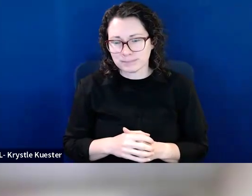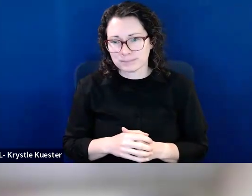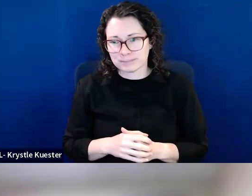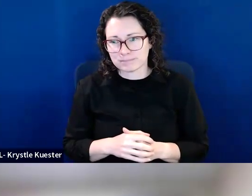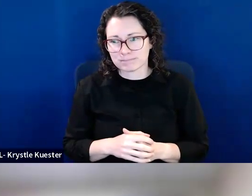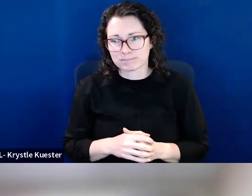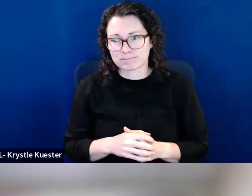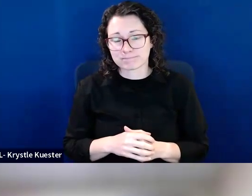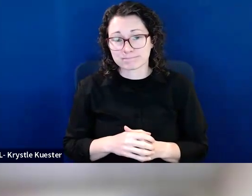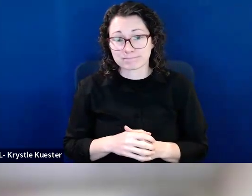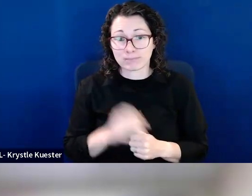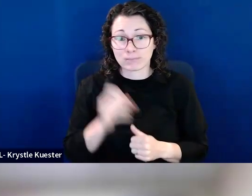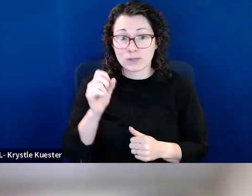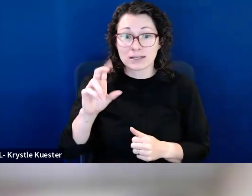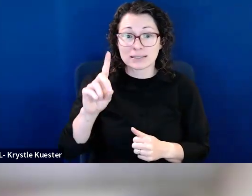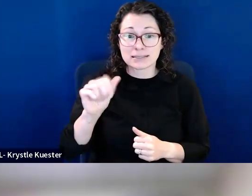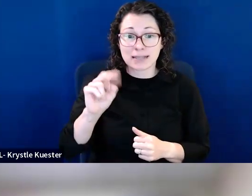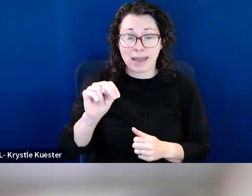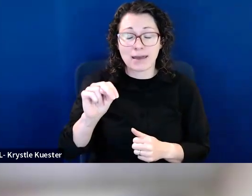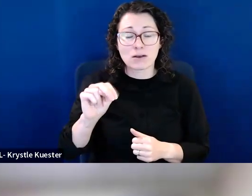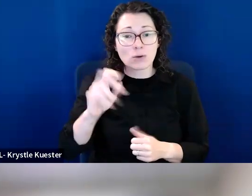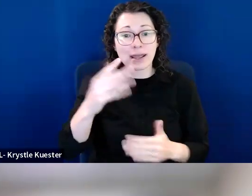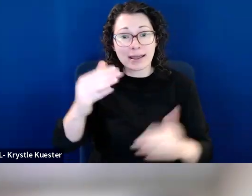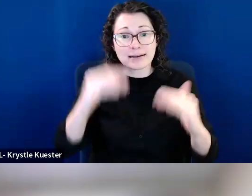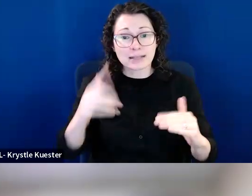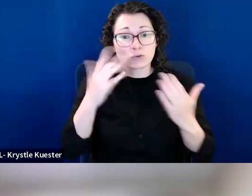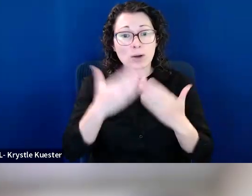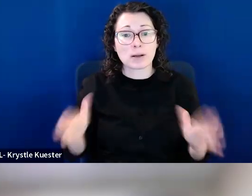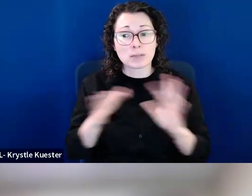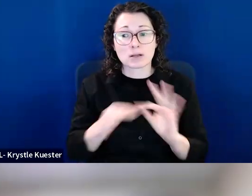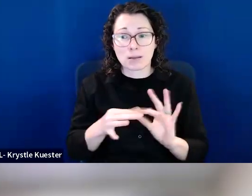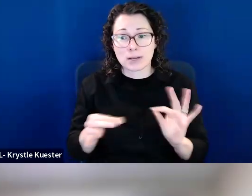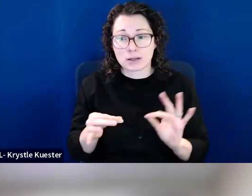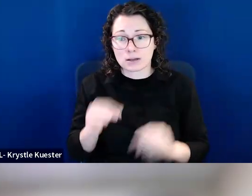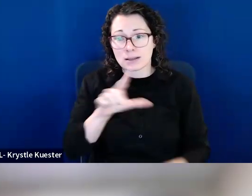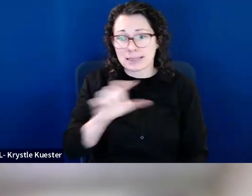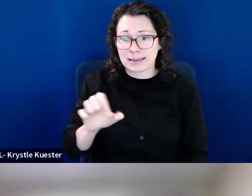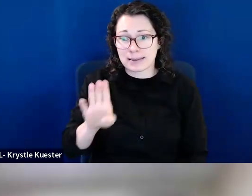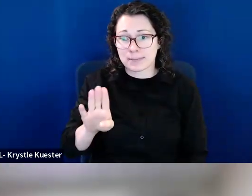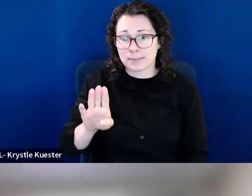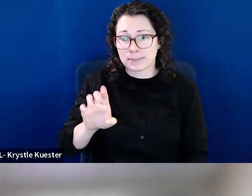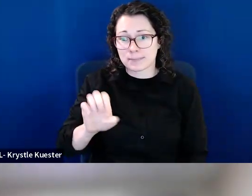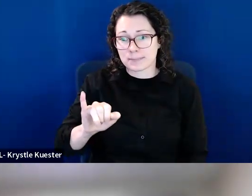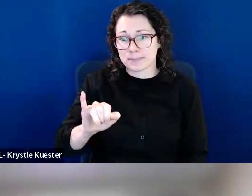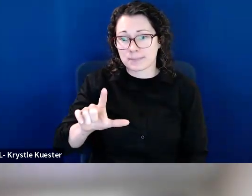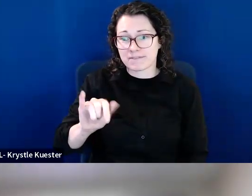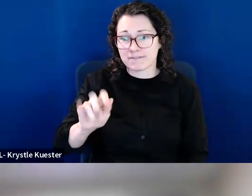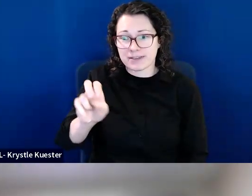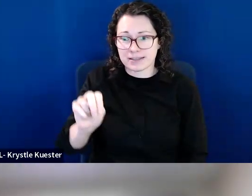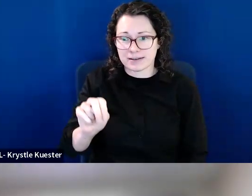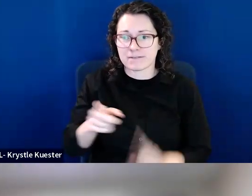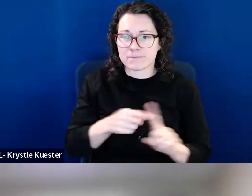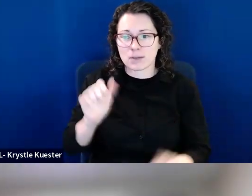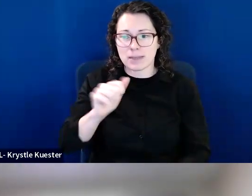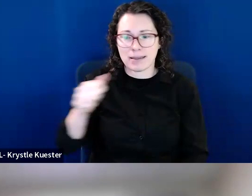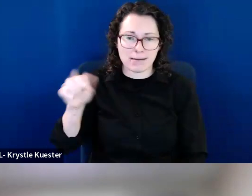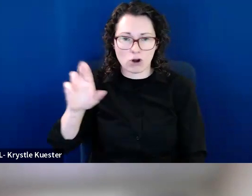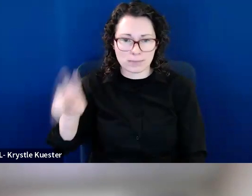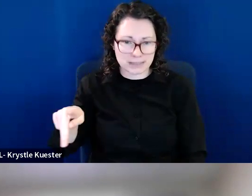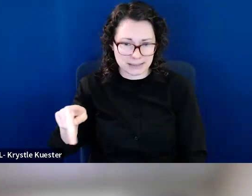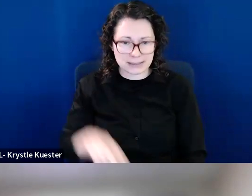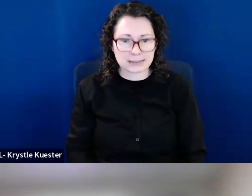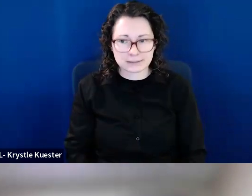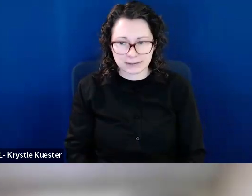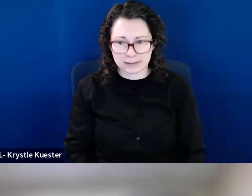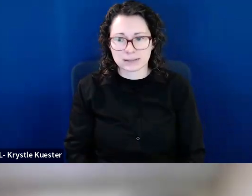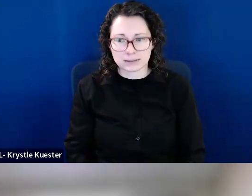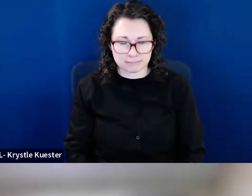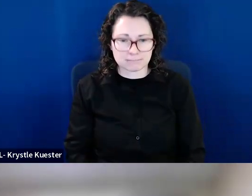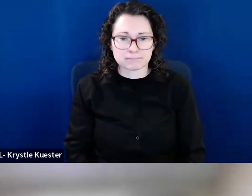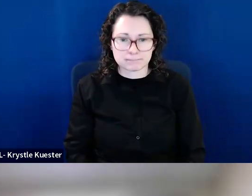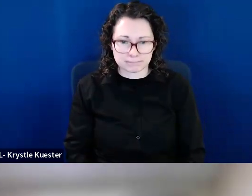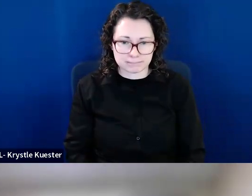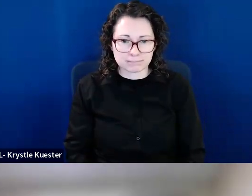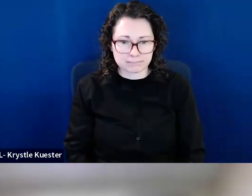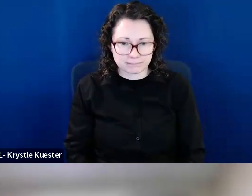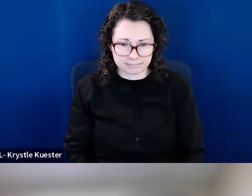Okay. Uh, the next person on the list for public comment is Lee Bivven from AARP.